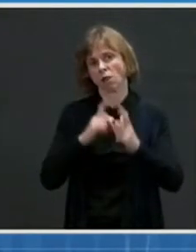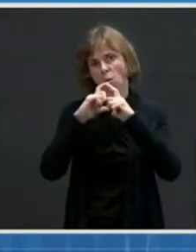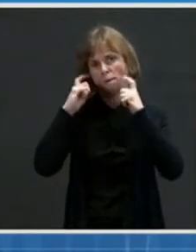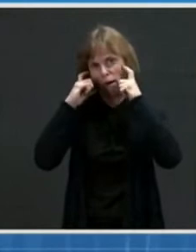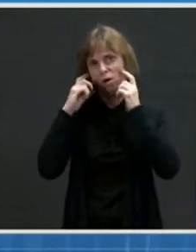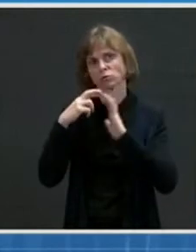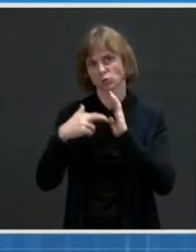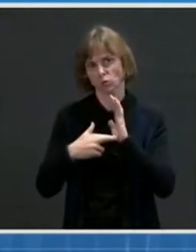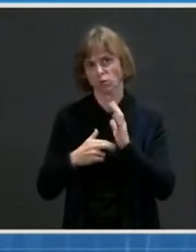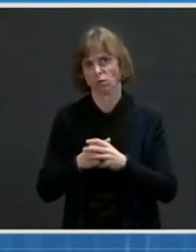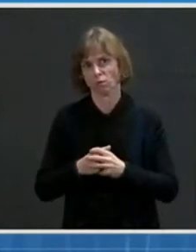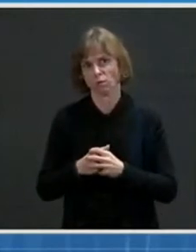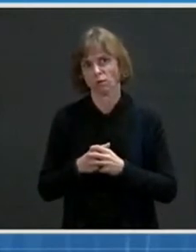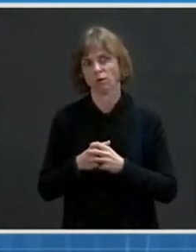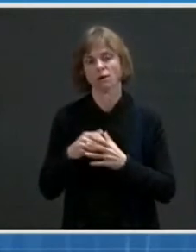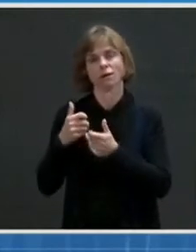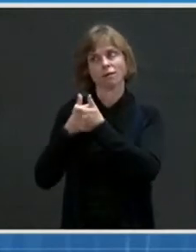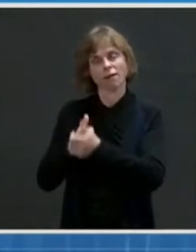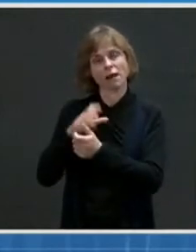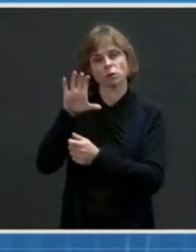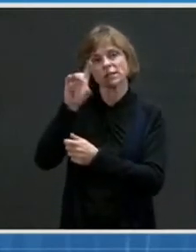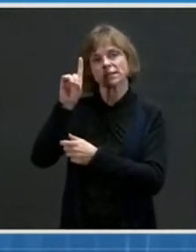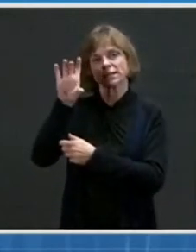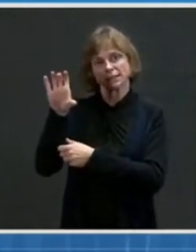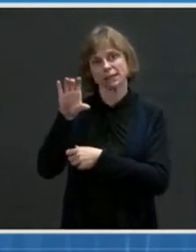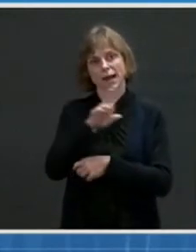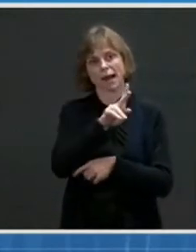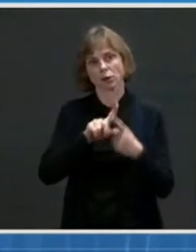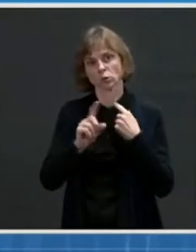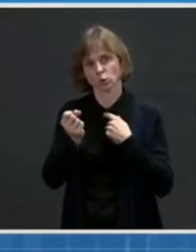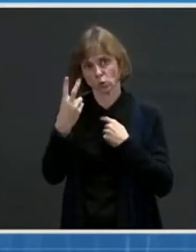ADHERENCE TO THE FIVE KEY